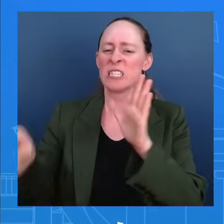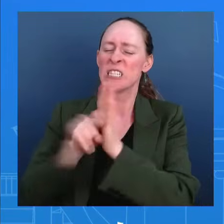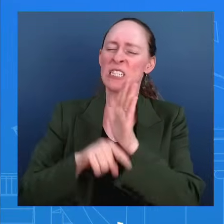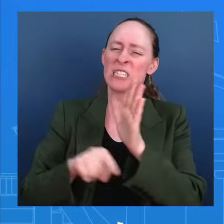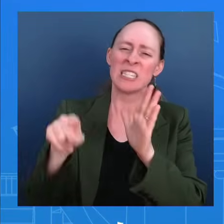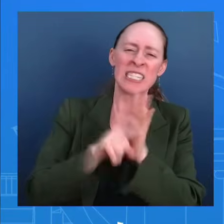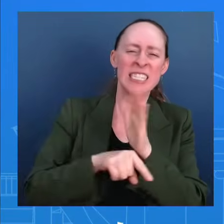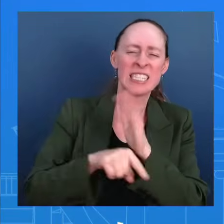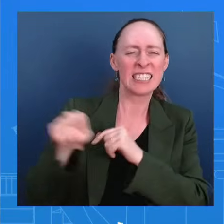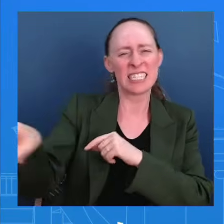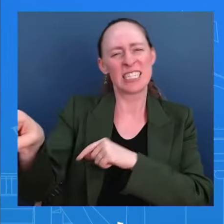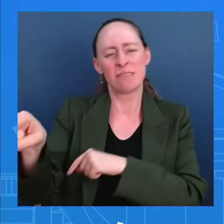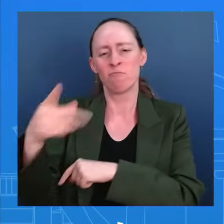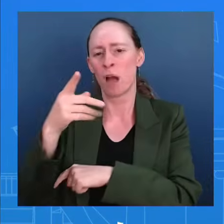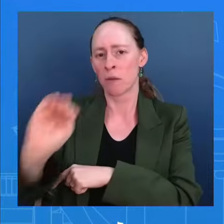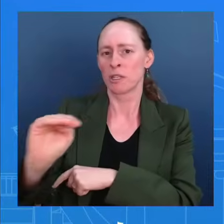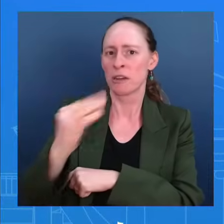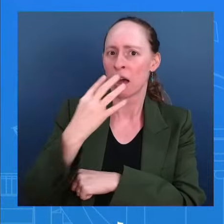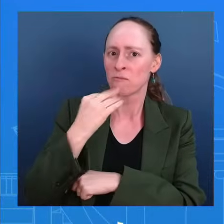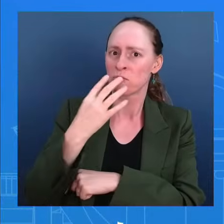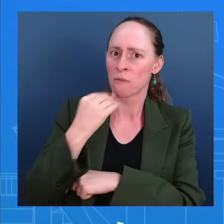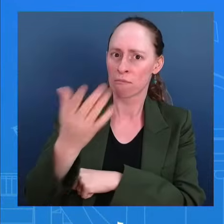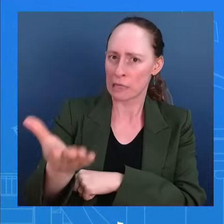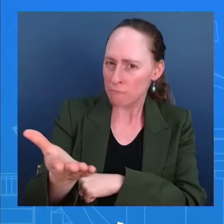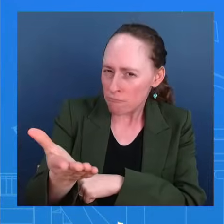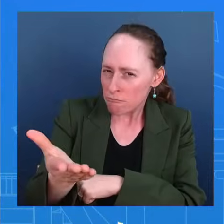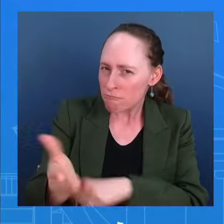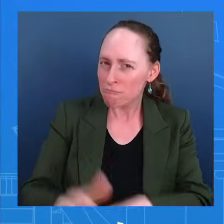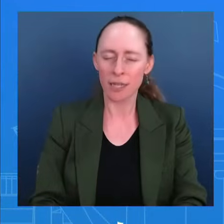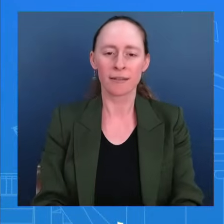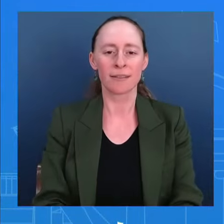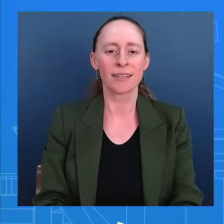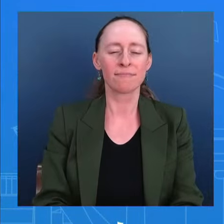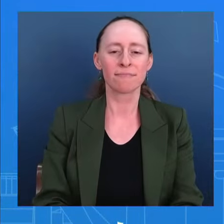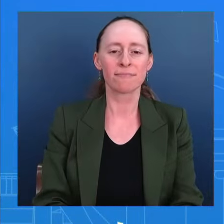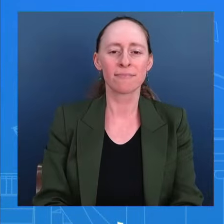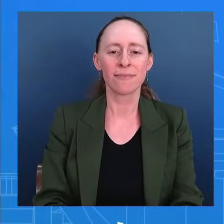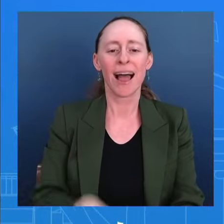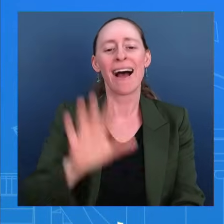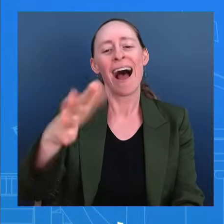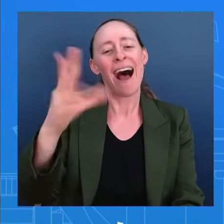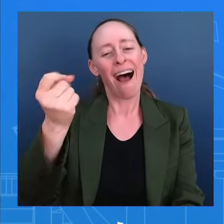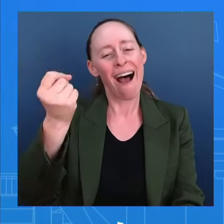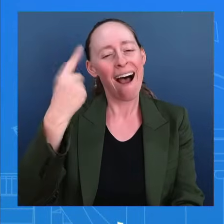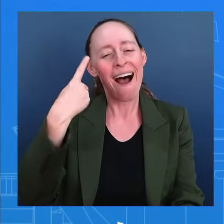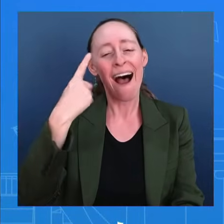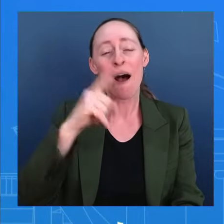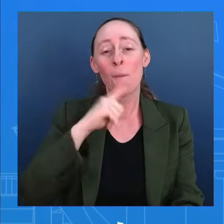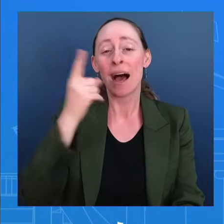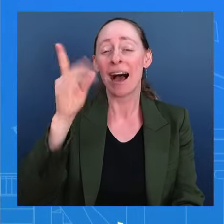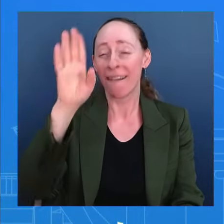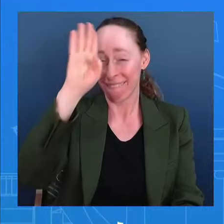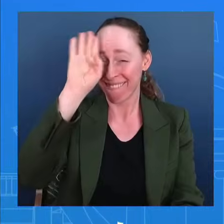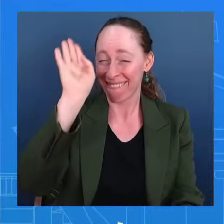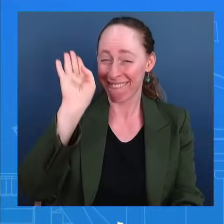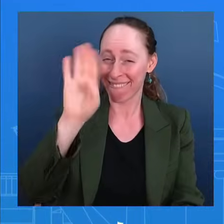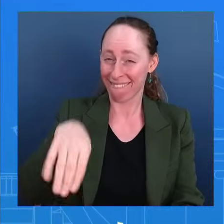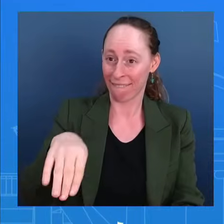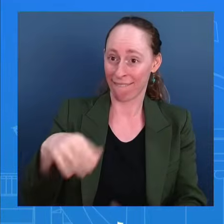there's going to be many books that are written about this administration and many administrations. It's -- it's a typical thing to -- to occur.